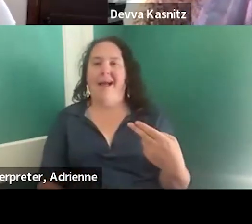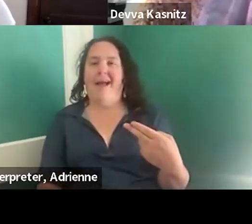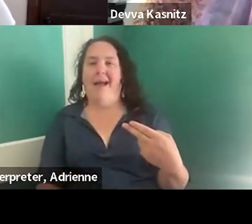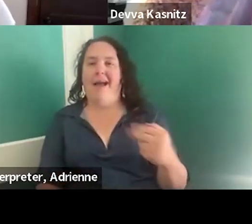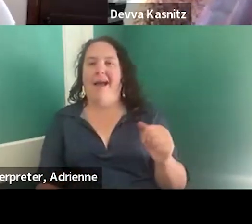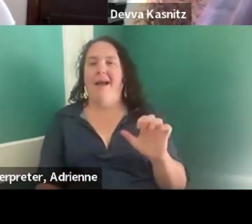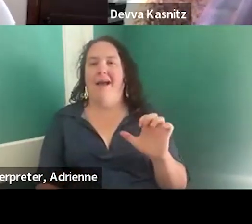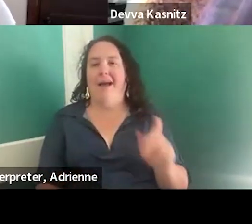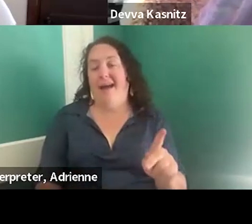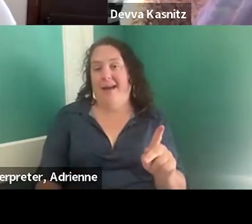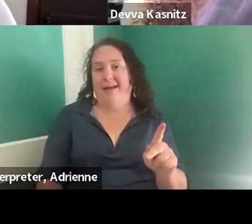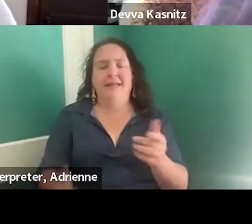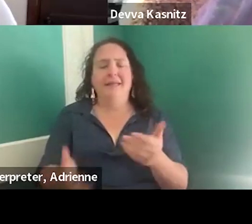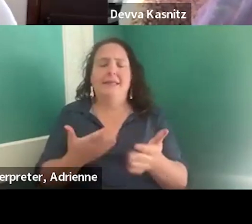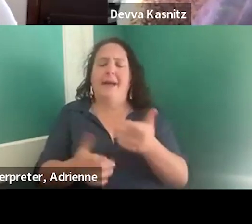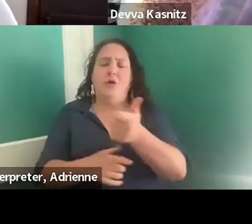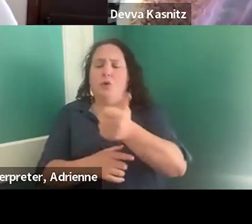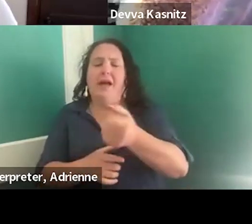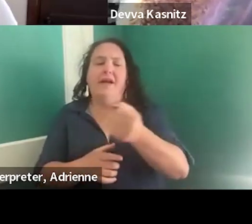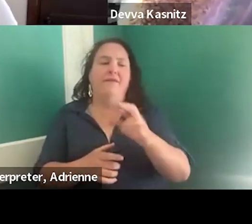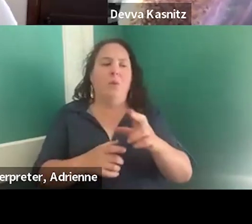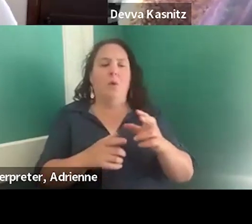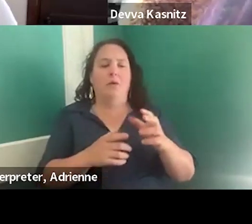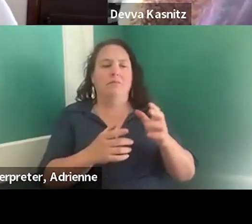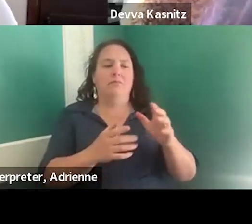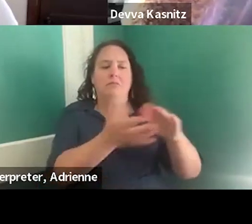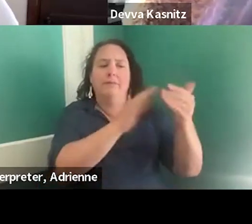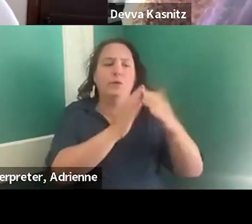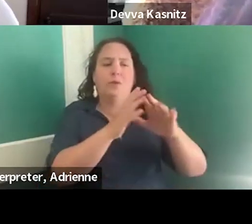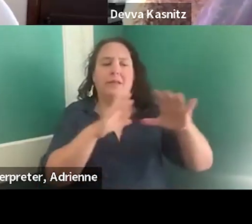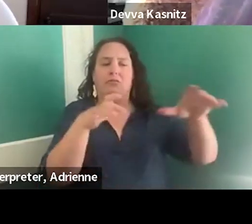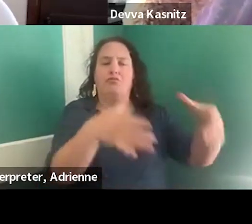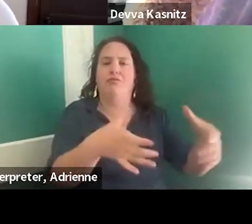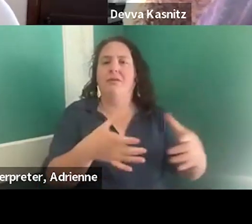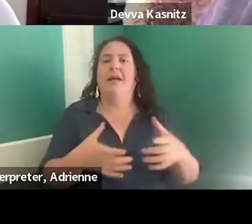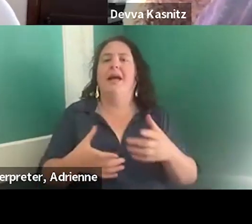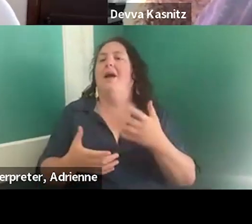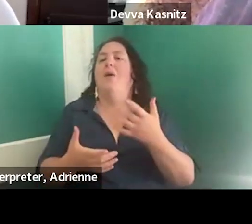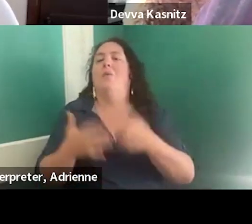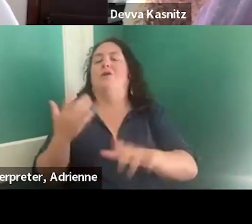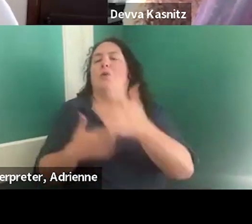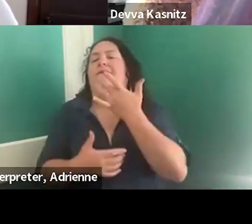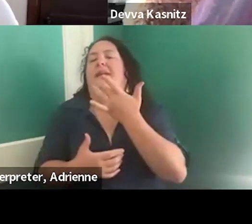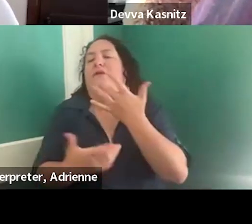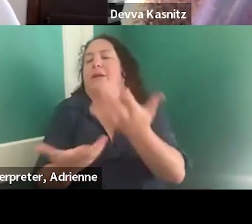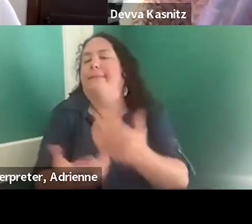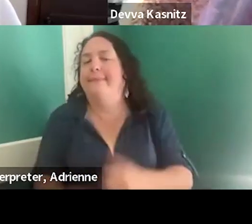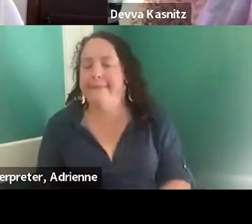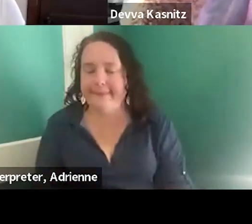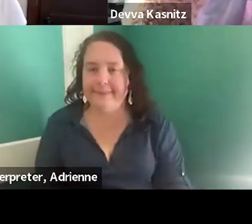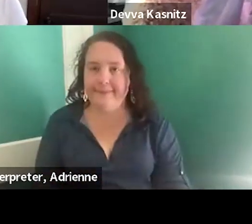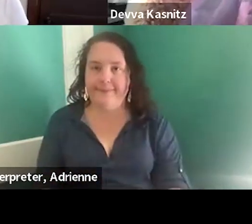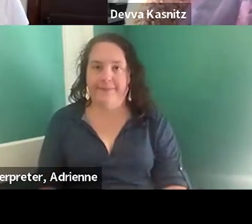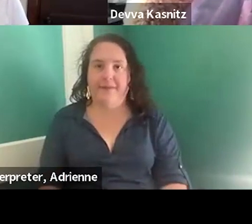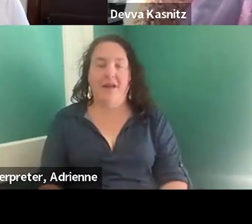And what do you love about that story? Yeah. I will share--